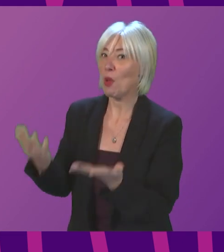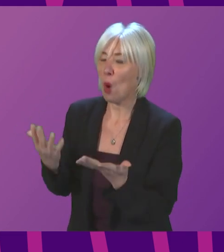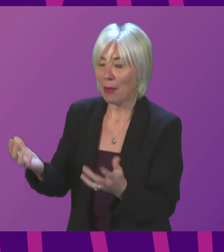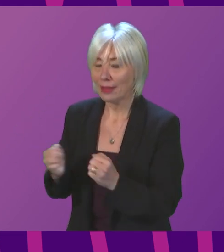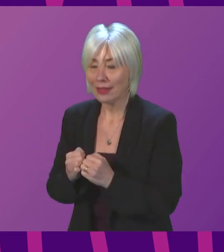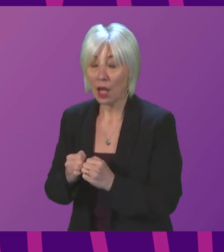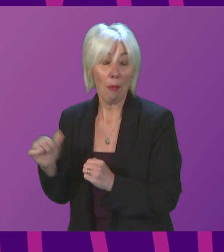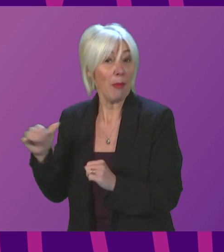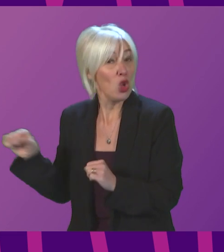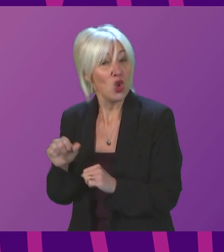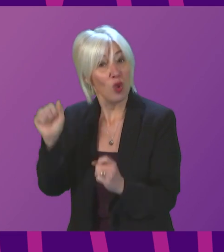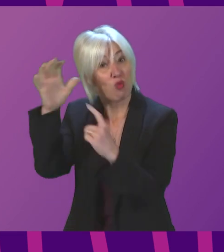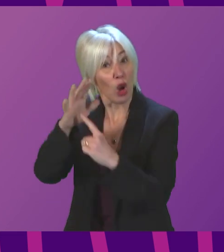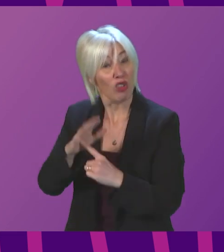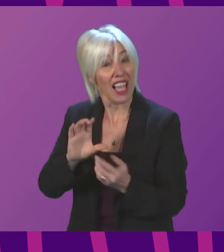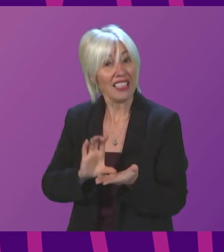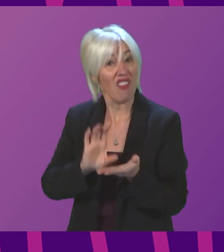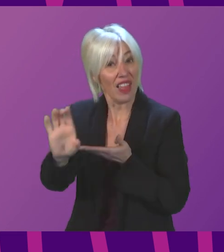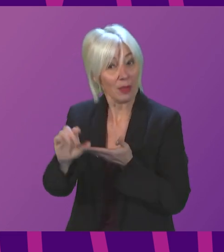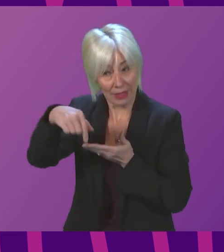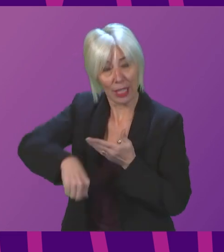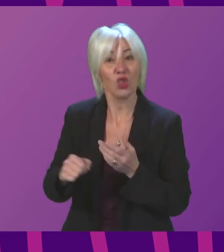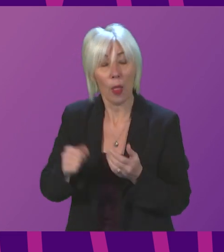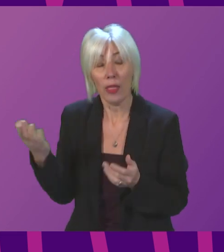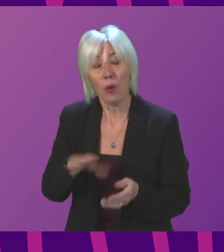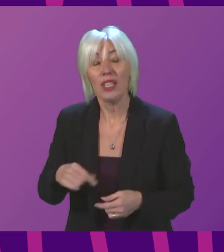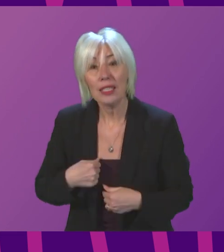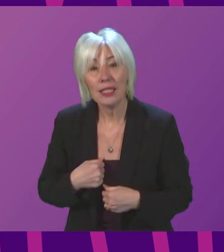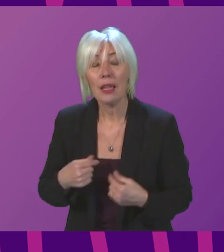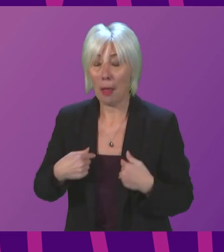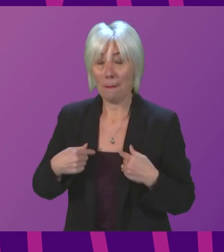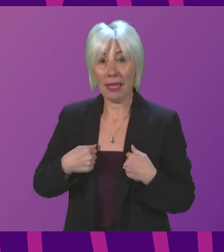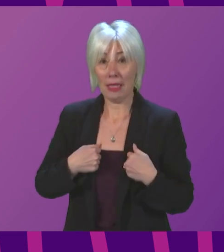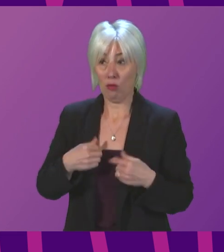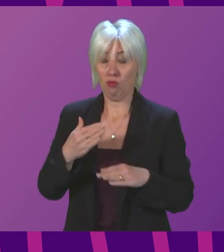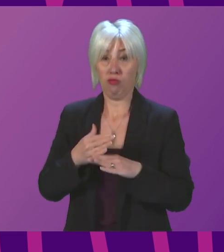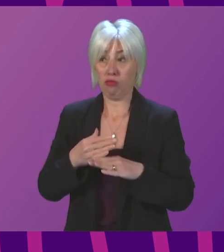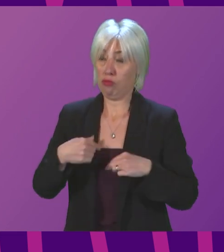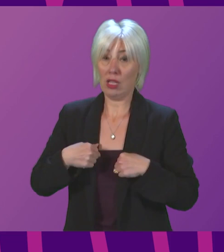prioritise investments that Scotland badly needs. For my part, I will continue to ensure that the Scottish Government is investing.